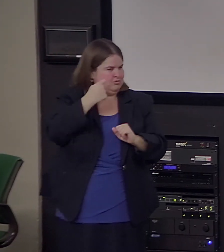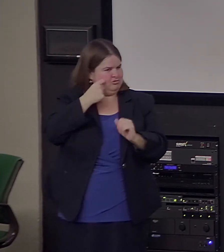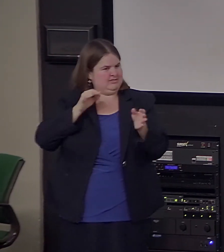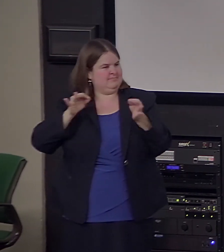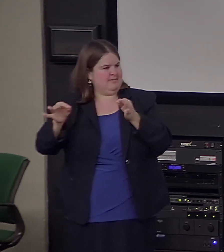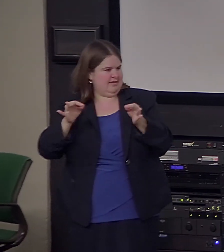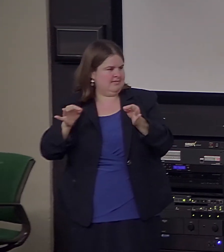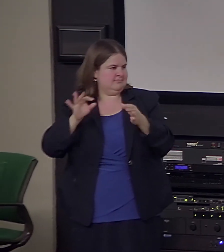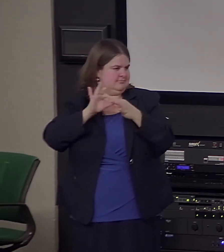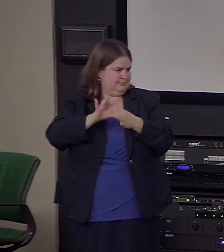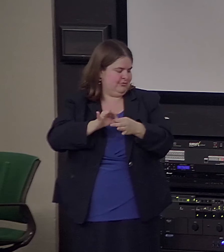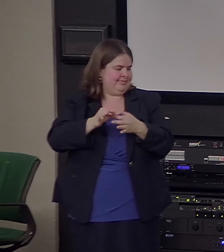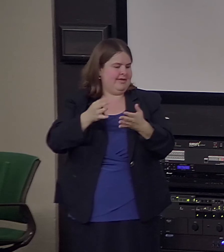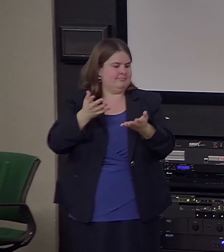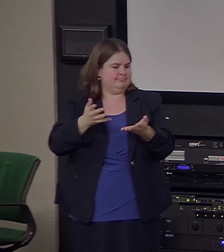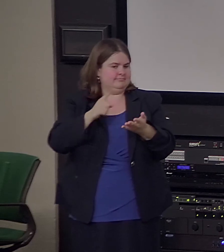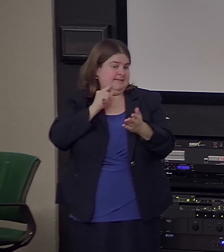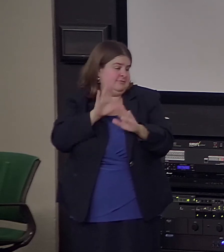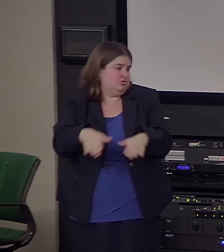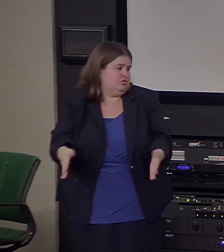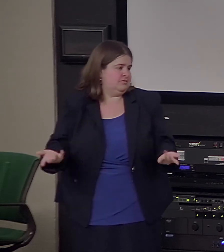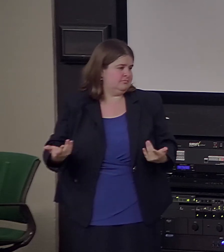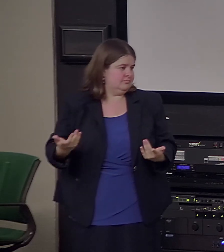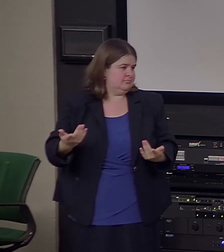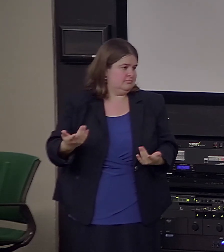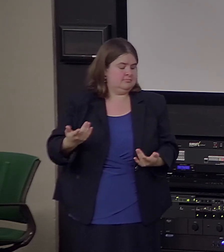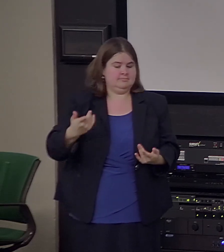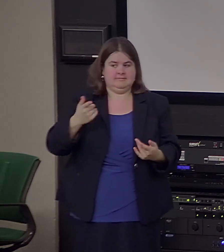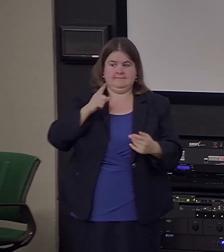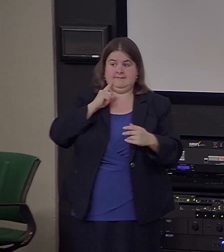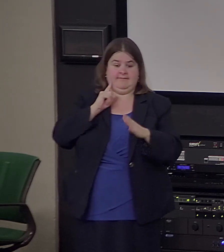of deaf children not being exposed to language up